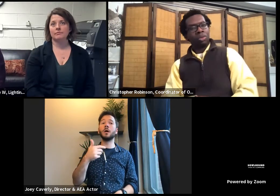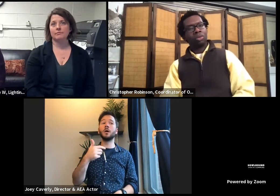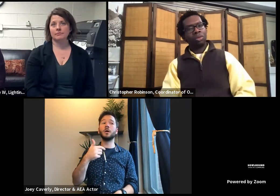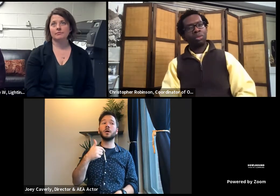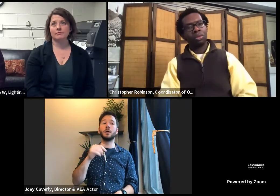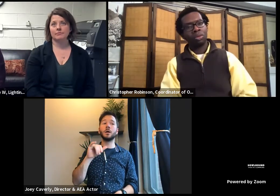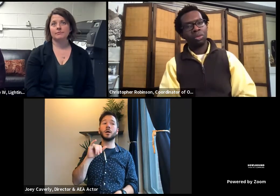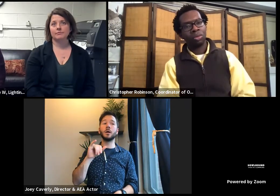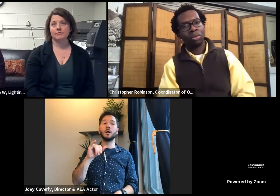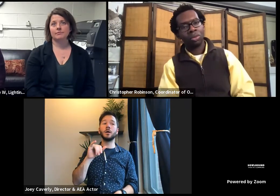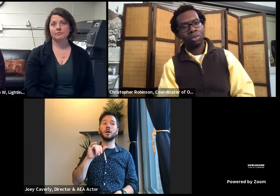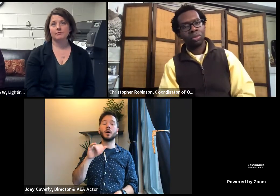Okay.